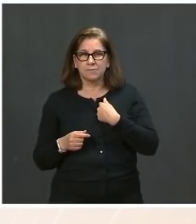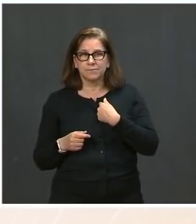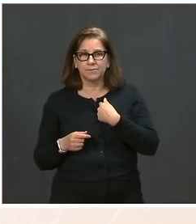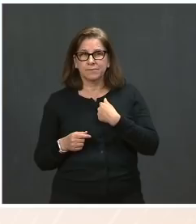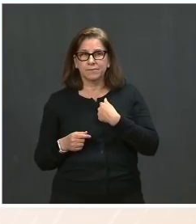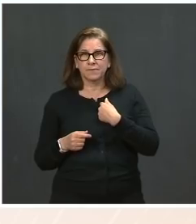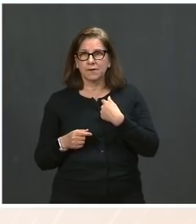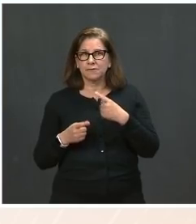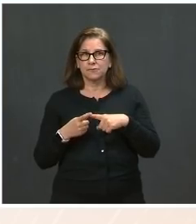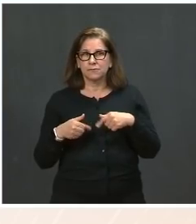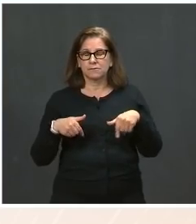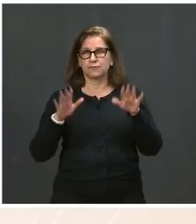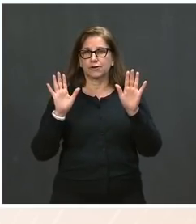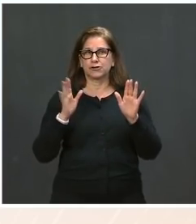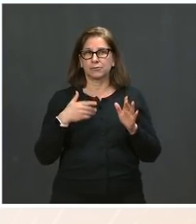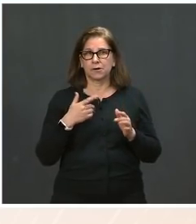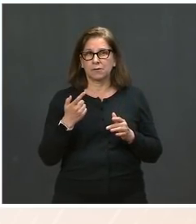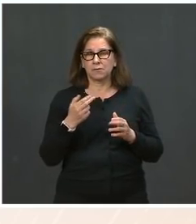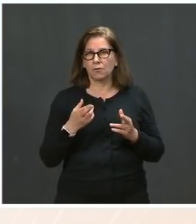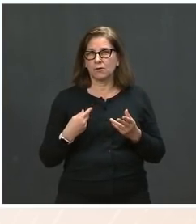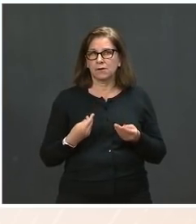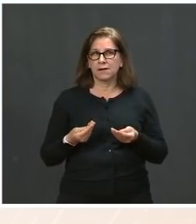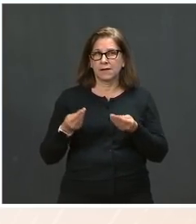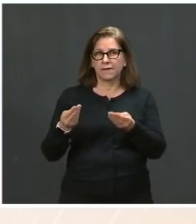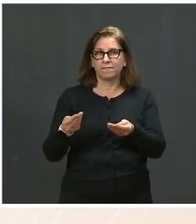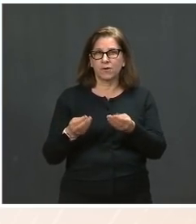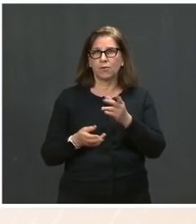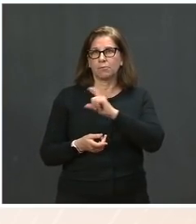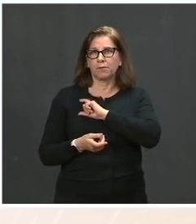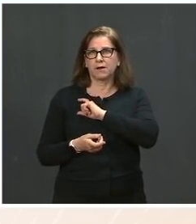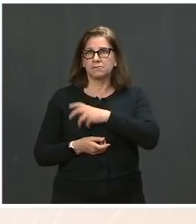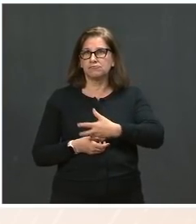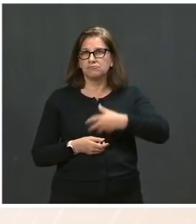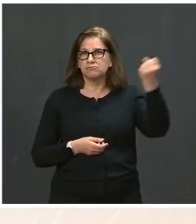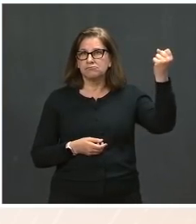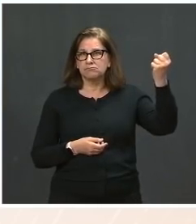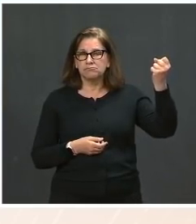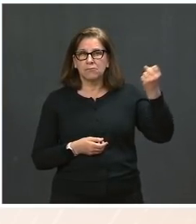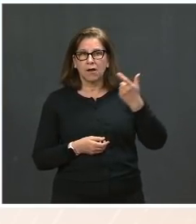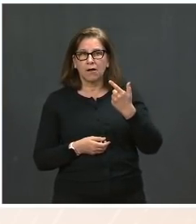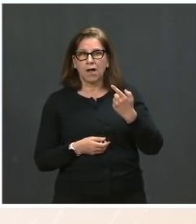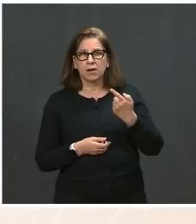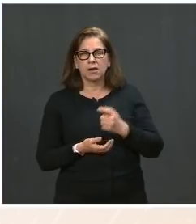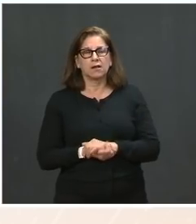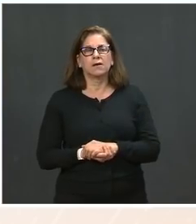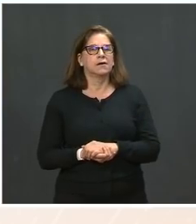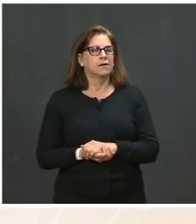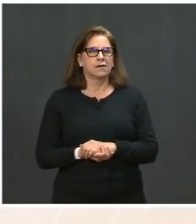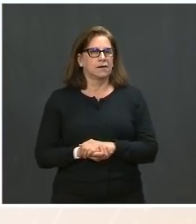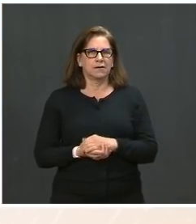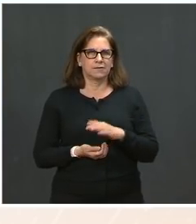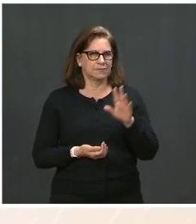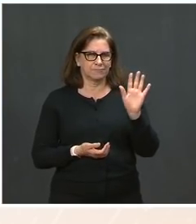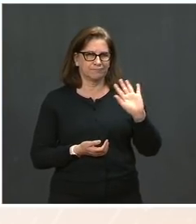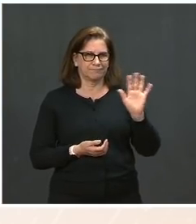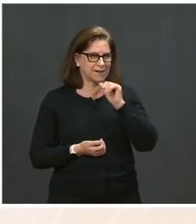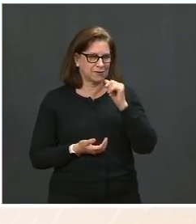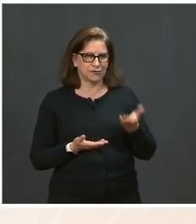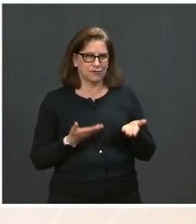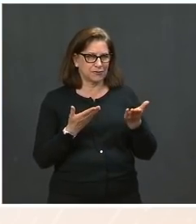Or is this a confiscation situation? Ms. Psaki: I don't think that's what we're suggesting. There's obviously going to be some time to put in place this regulation, as you referred to,